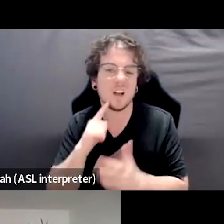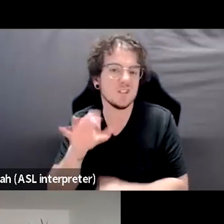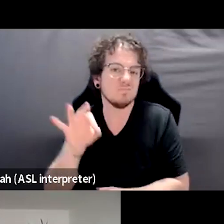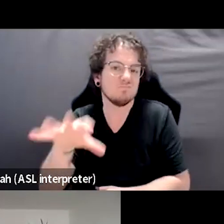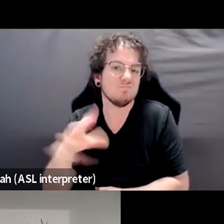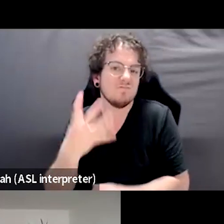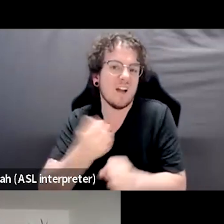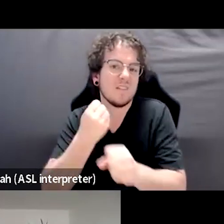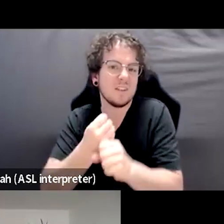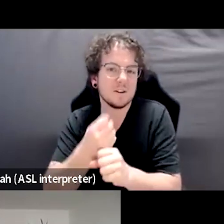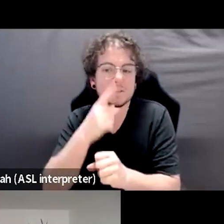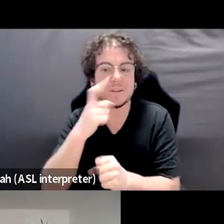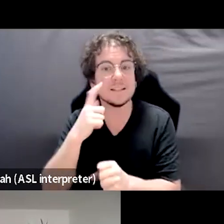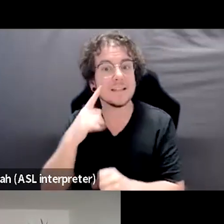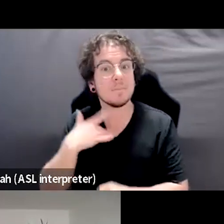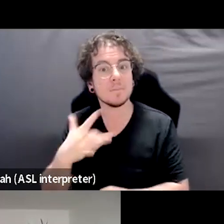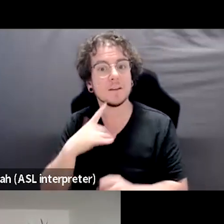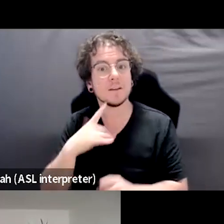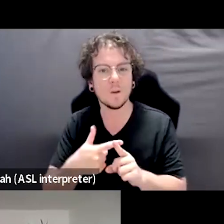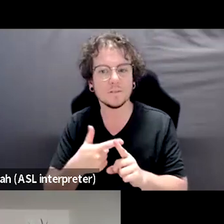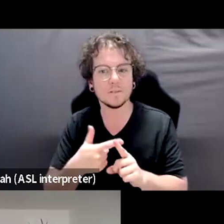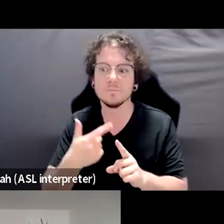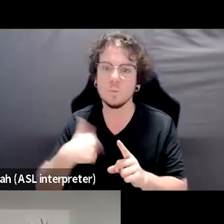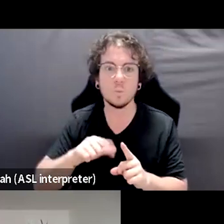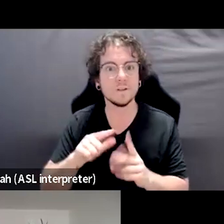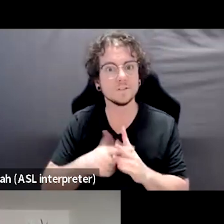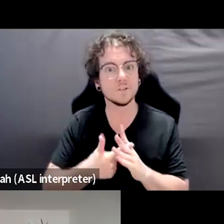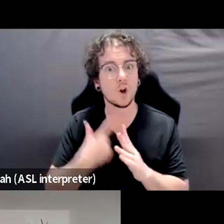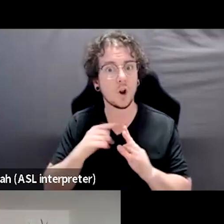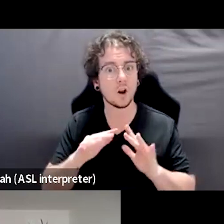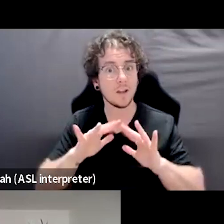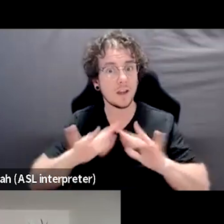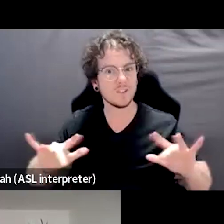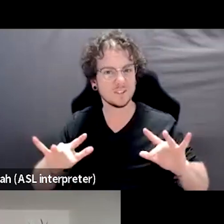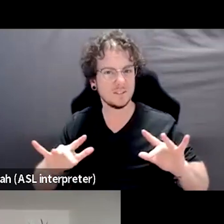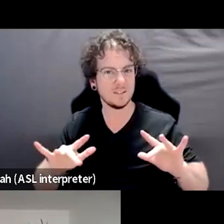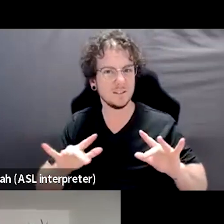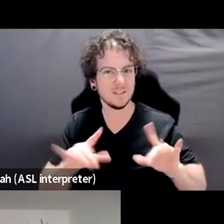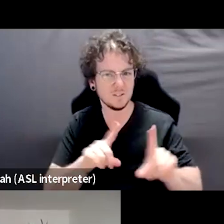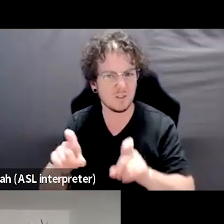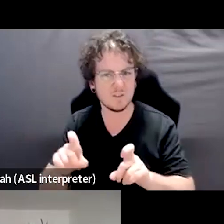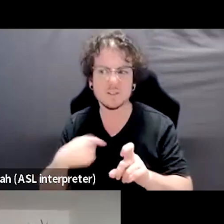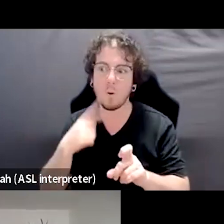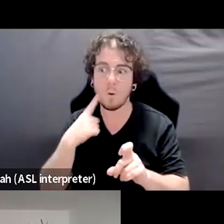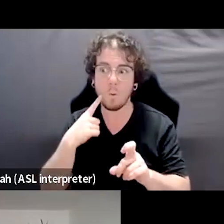do our diversity baseline survey, so I saw them kind of going in tandem that way. But a